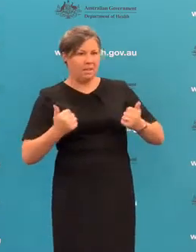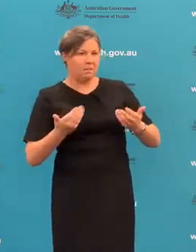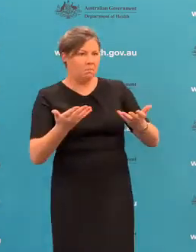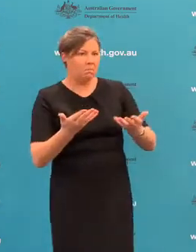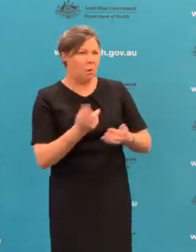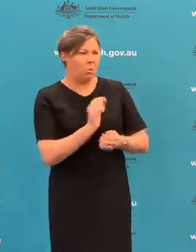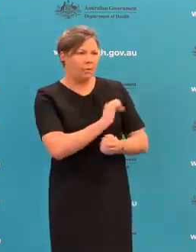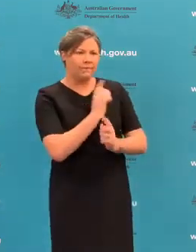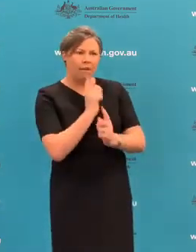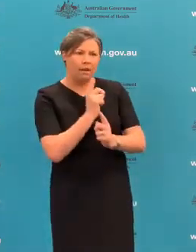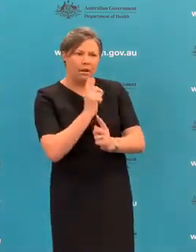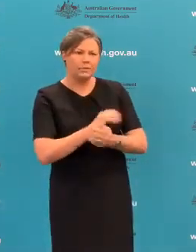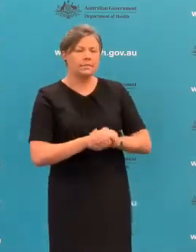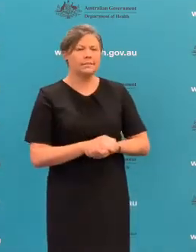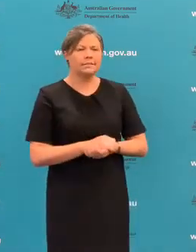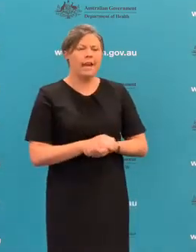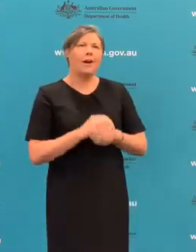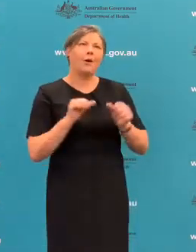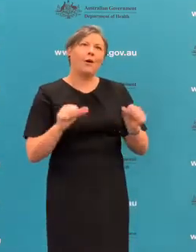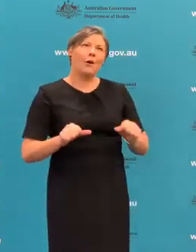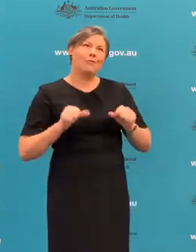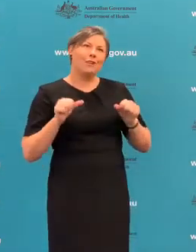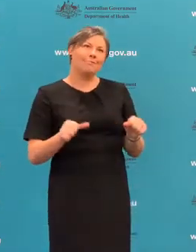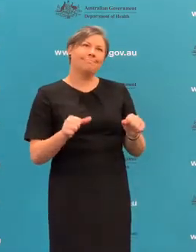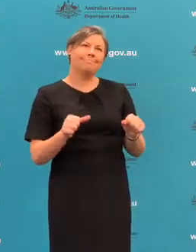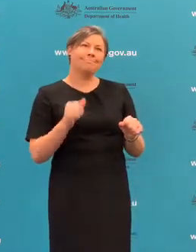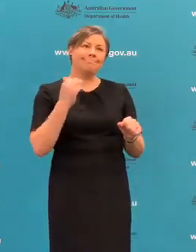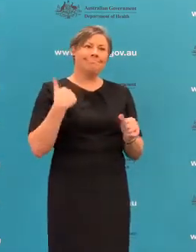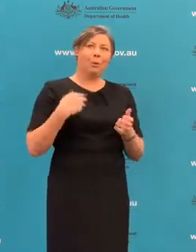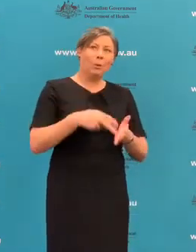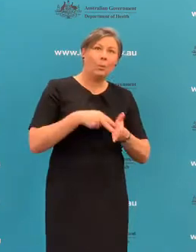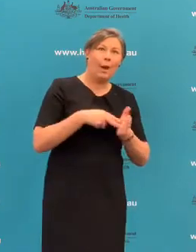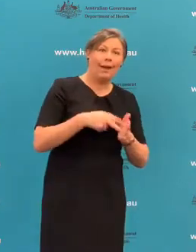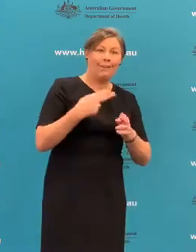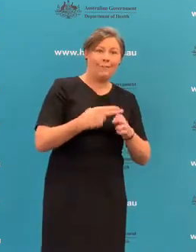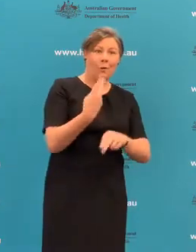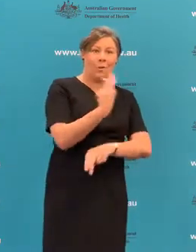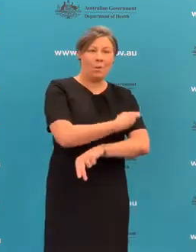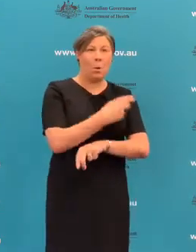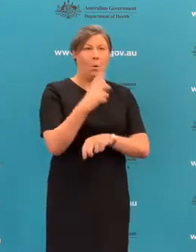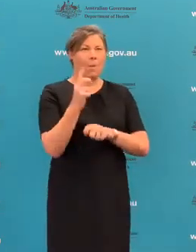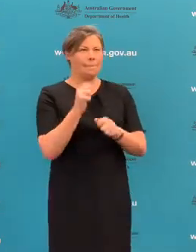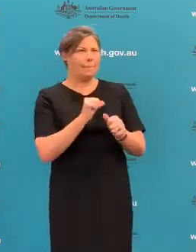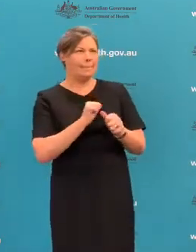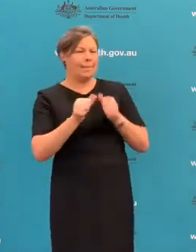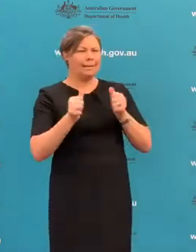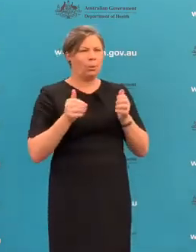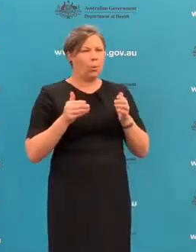So as a GP what can people do while we're waiting for a vaccine to come along for COVID-19.